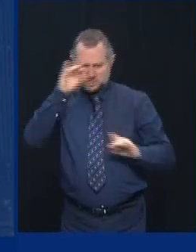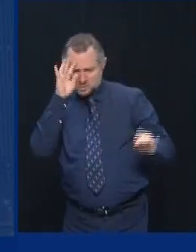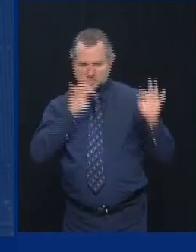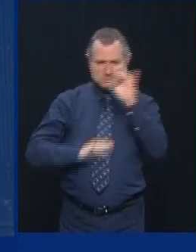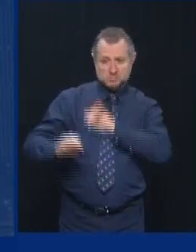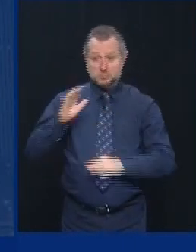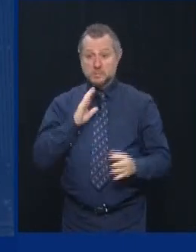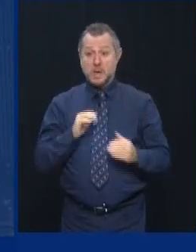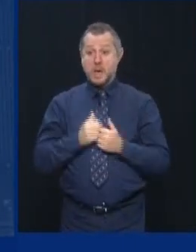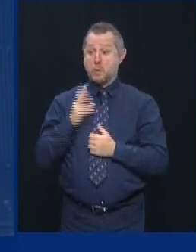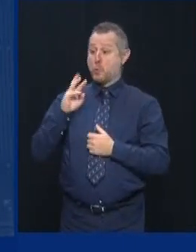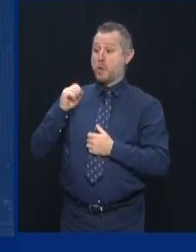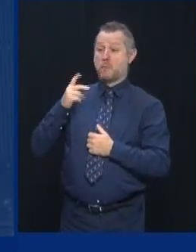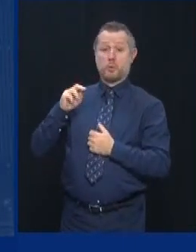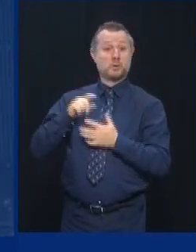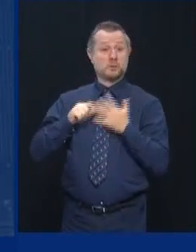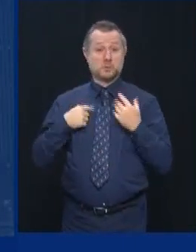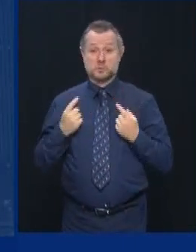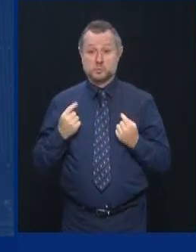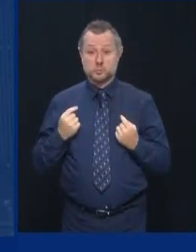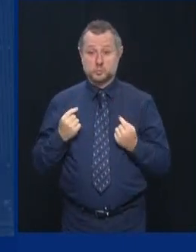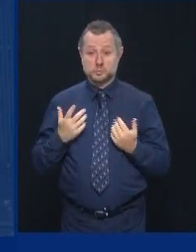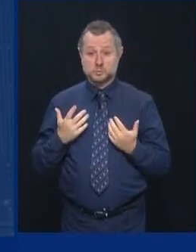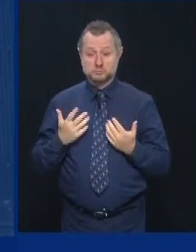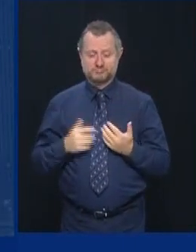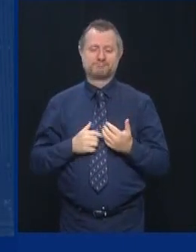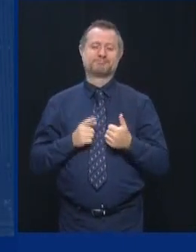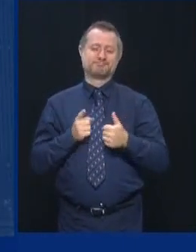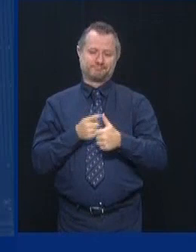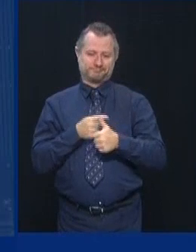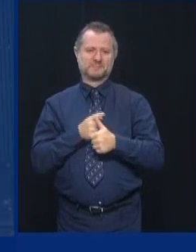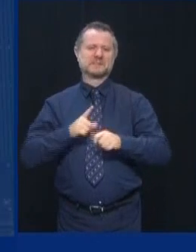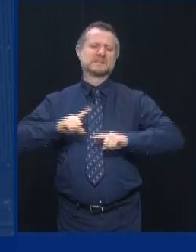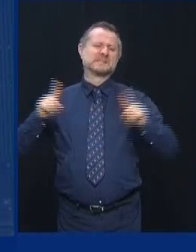IMMEDIATELY AND DRAMATICALLY. THAT'S WHY I DON'T SLEEP AT NIGHT. SO YOU HAVE TO ATTACK THE CLUSTERS.